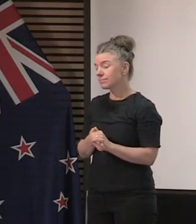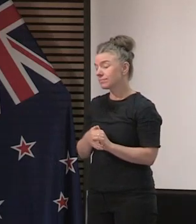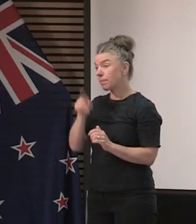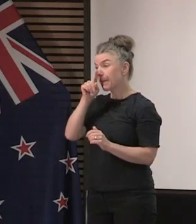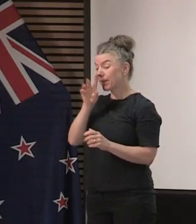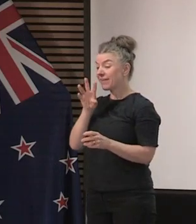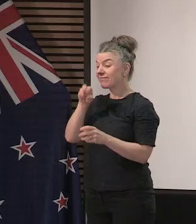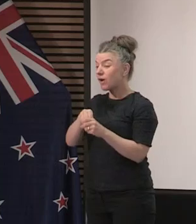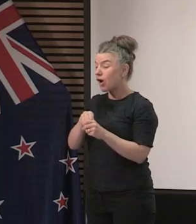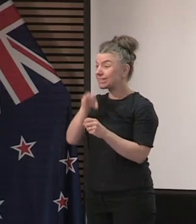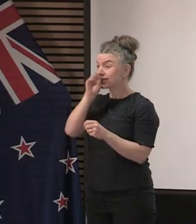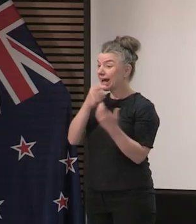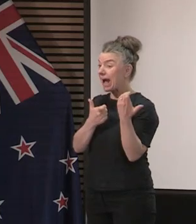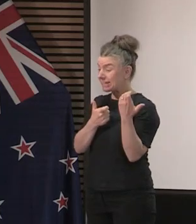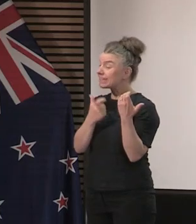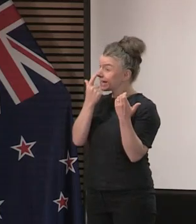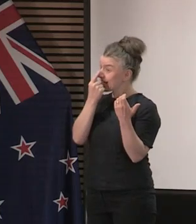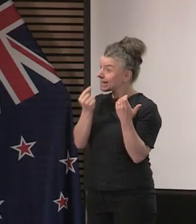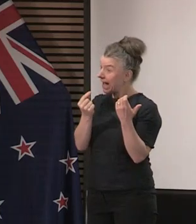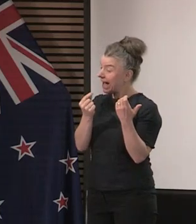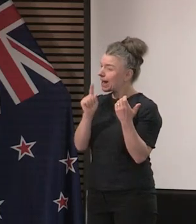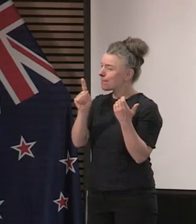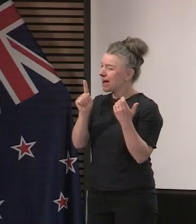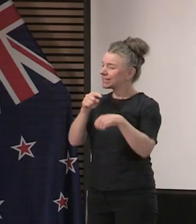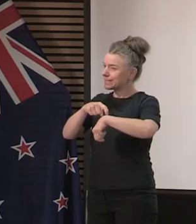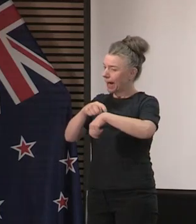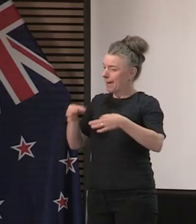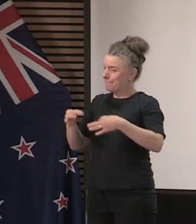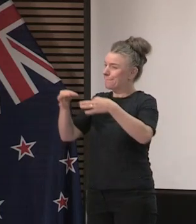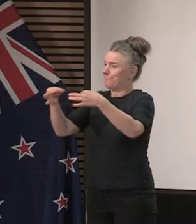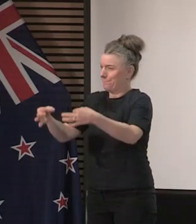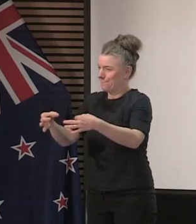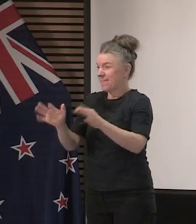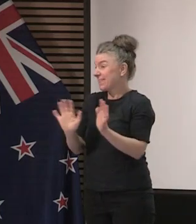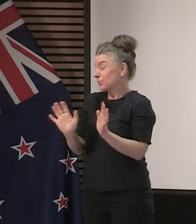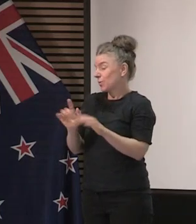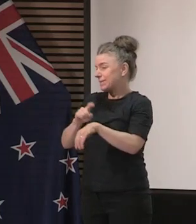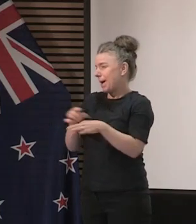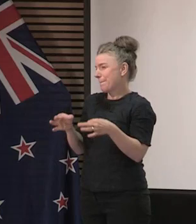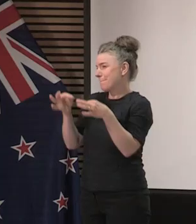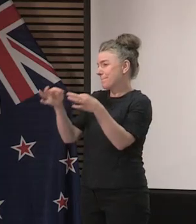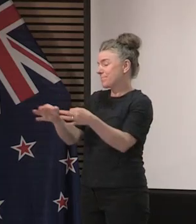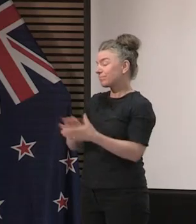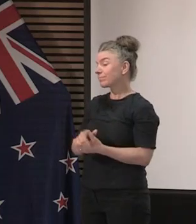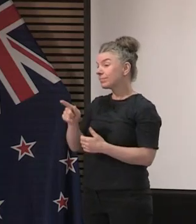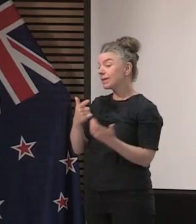decision means all those who usually take part in duck hunting will be able to, just